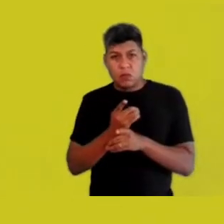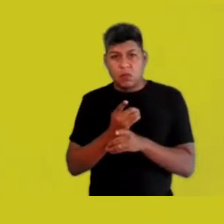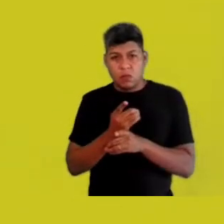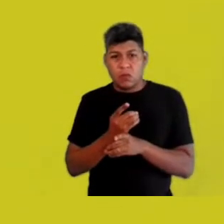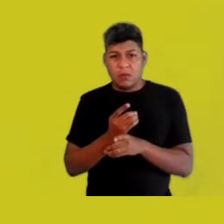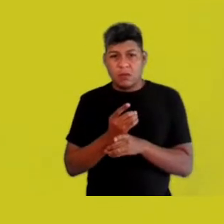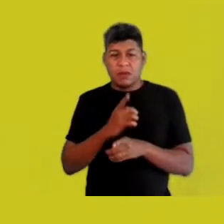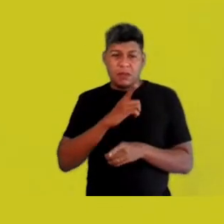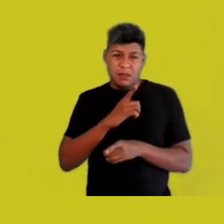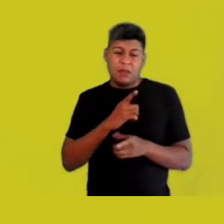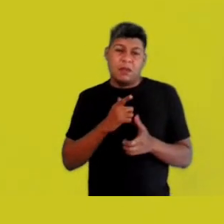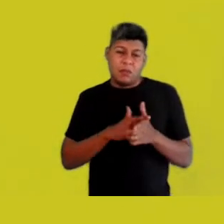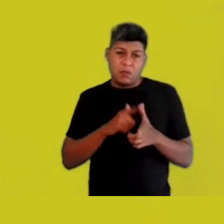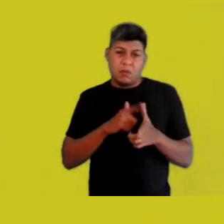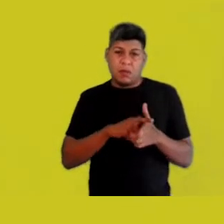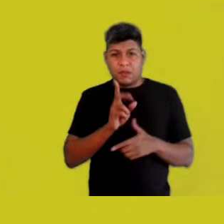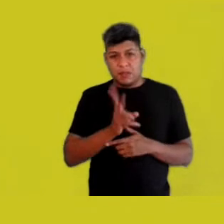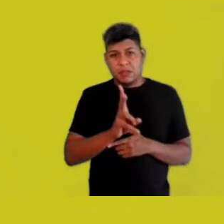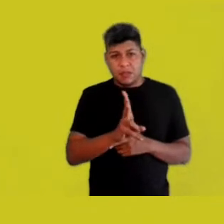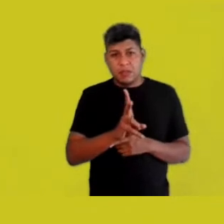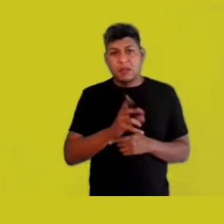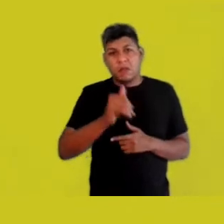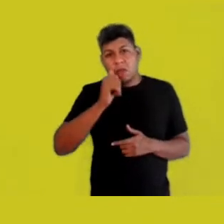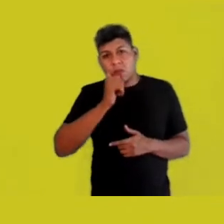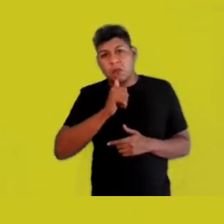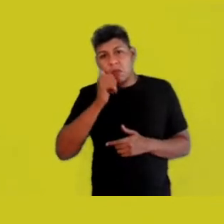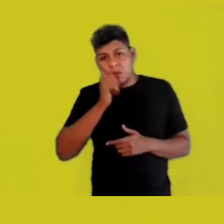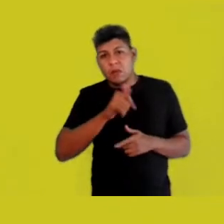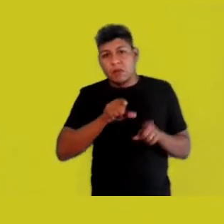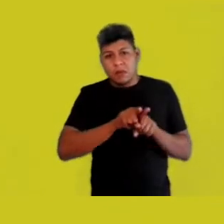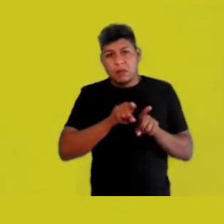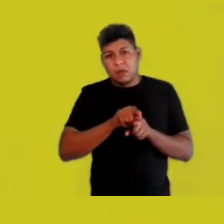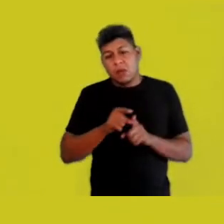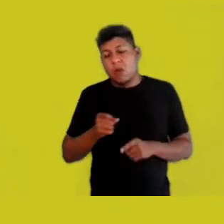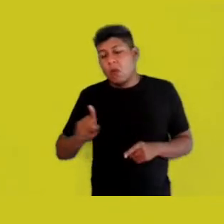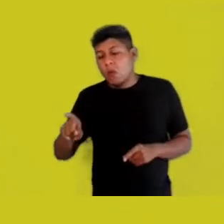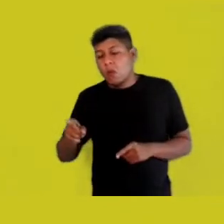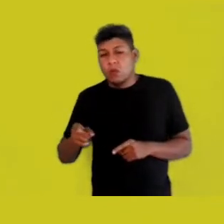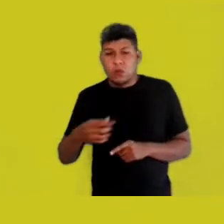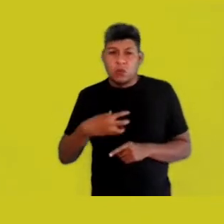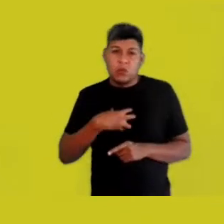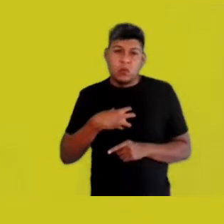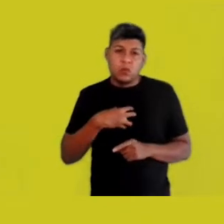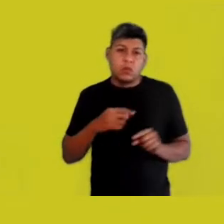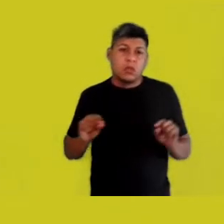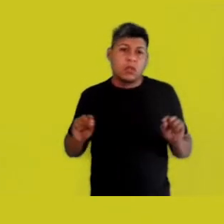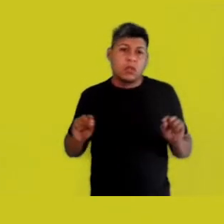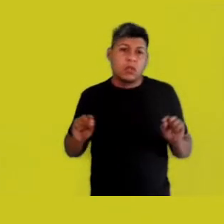just like it leads to other phenomena as odd and powerful,